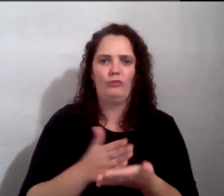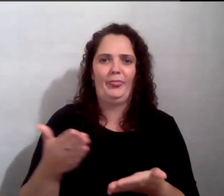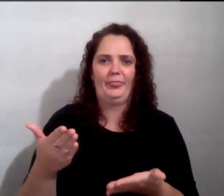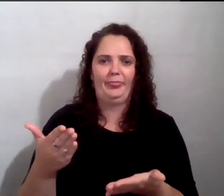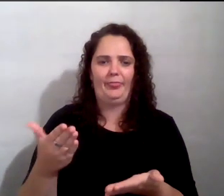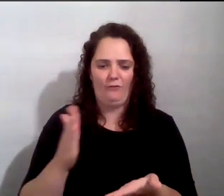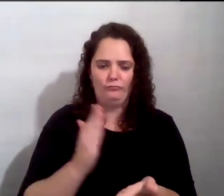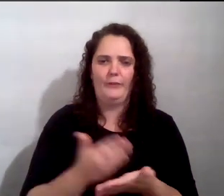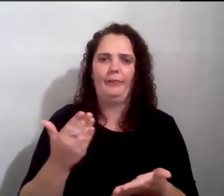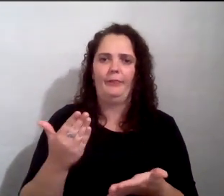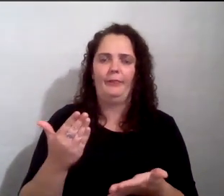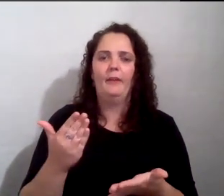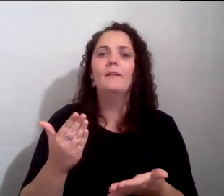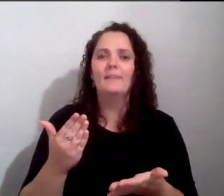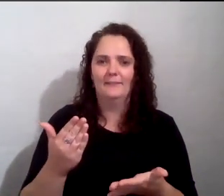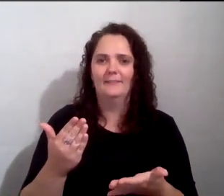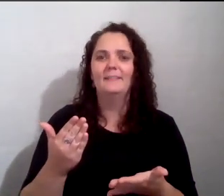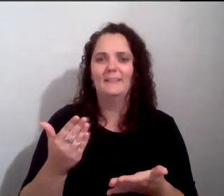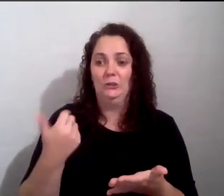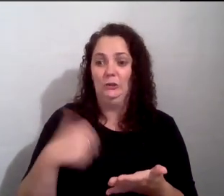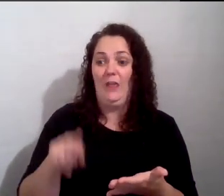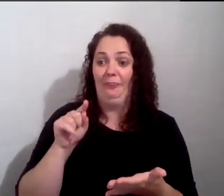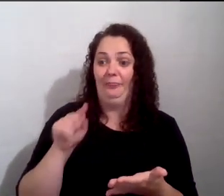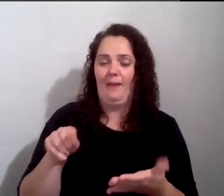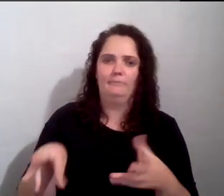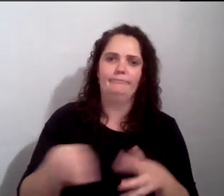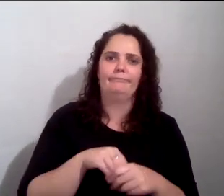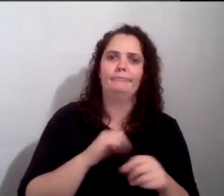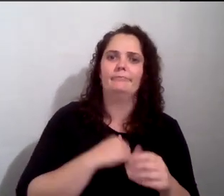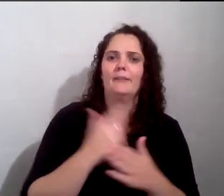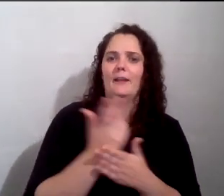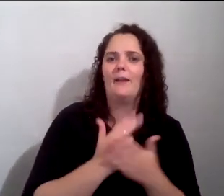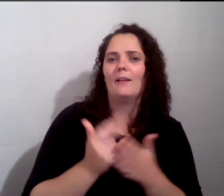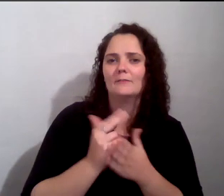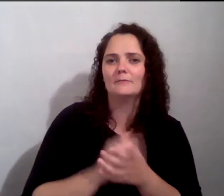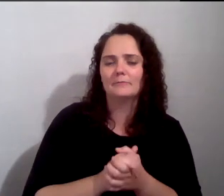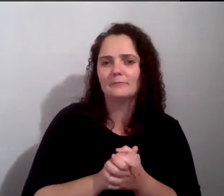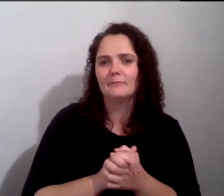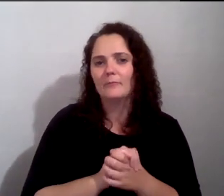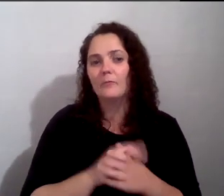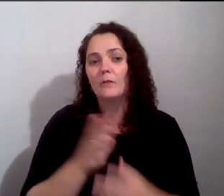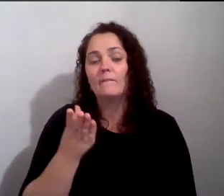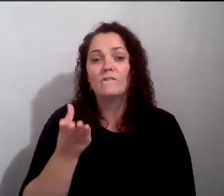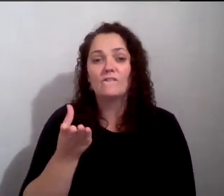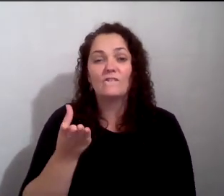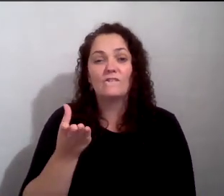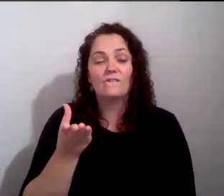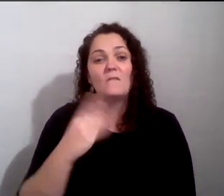borrowing that truthiness in a way from the snapshot to use it with painting and you know that was a a common trope, has been a common